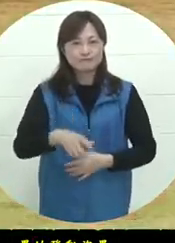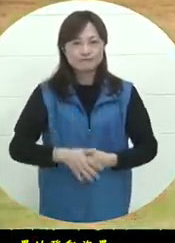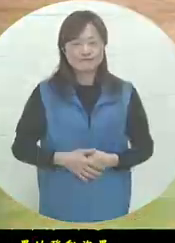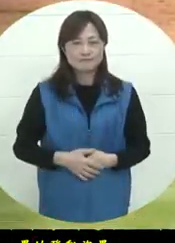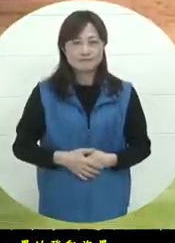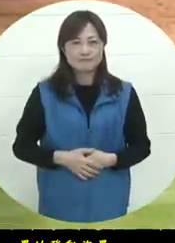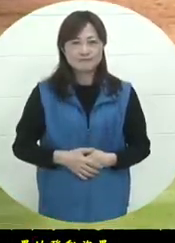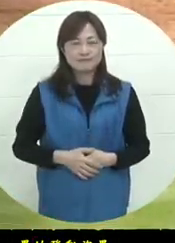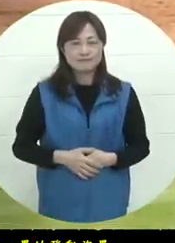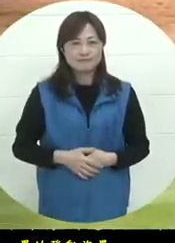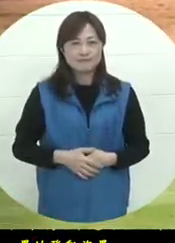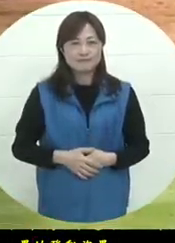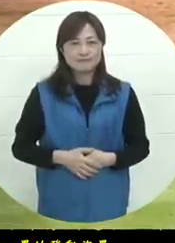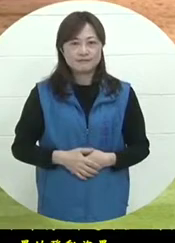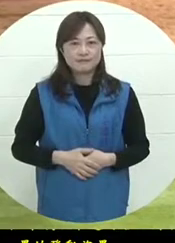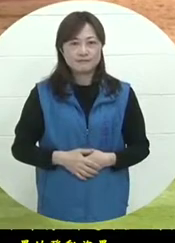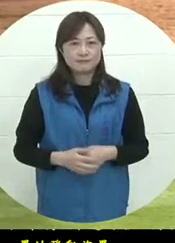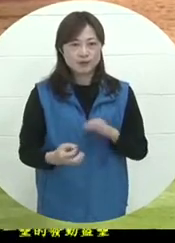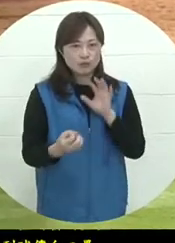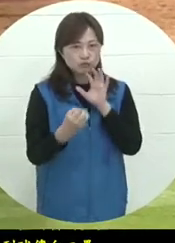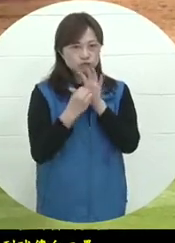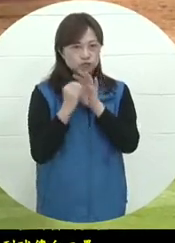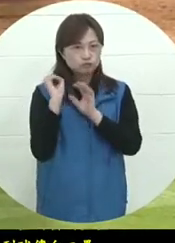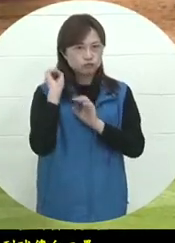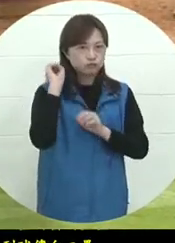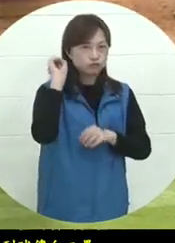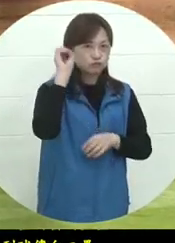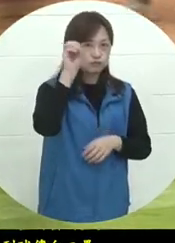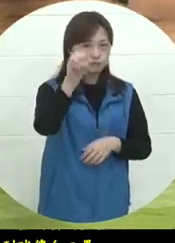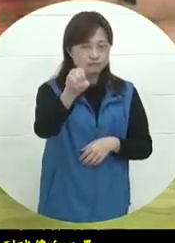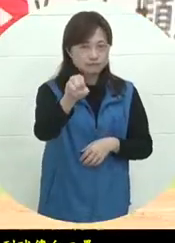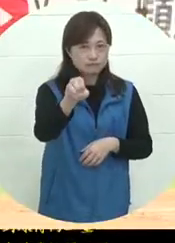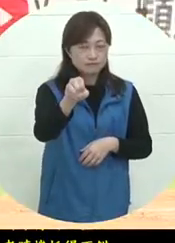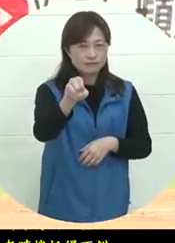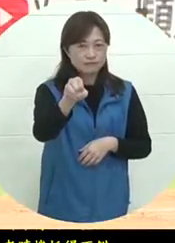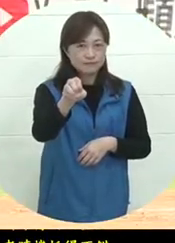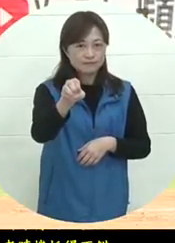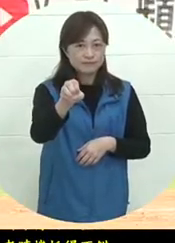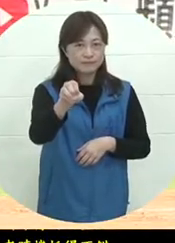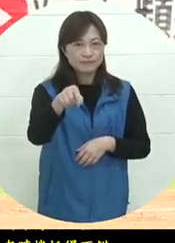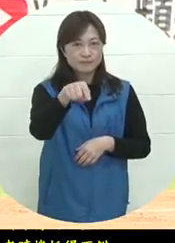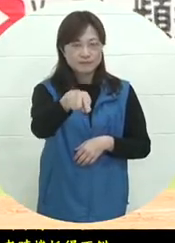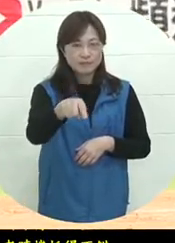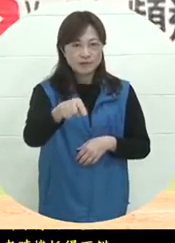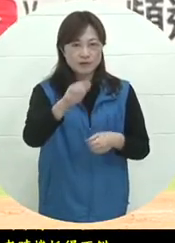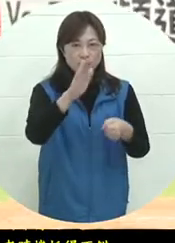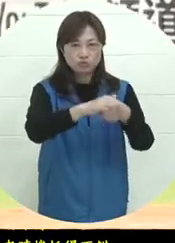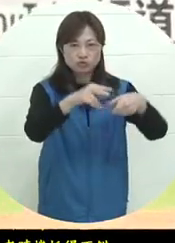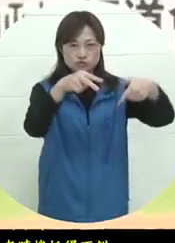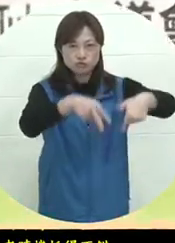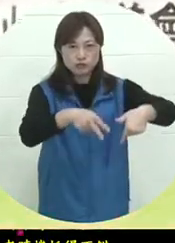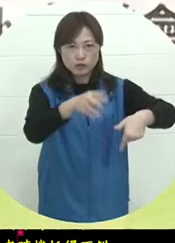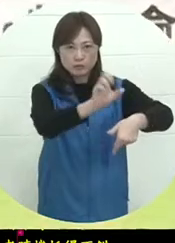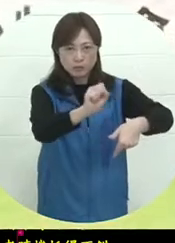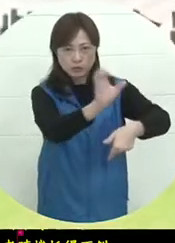, and the ball is not passed to the replacement position. The height of the shortstop glove